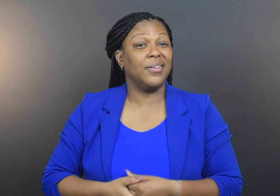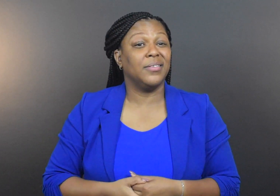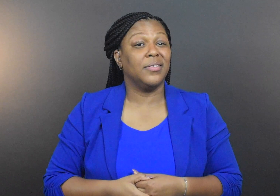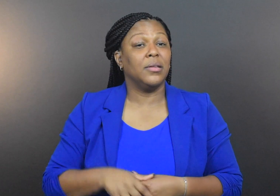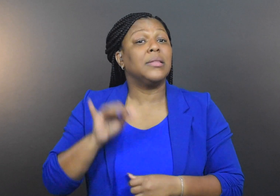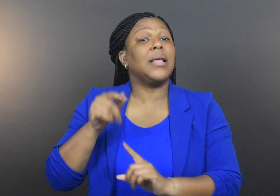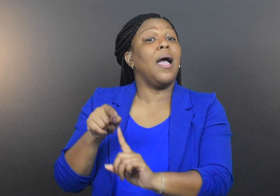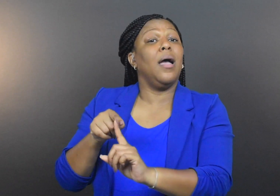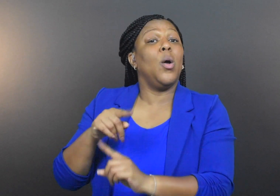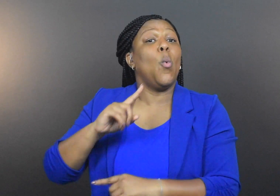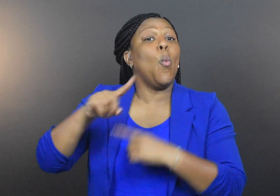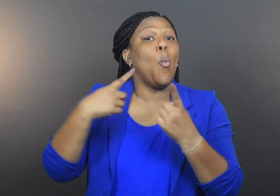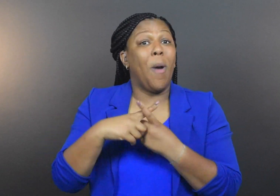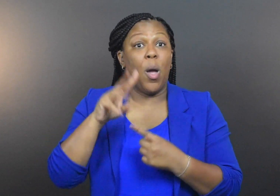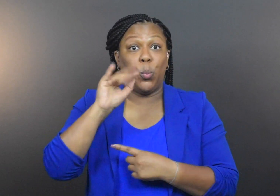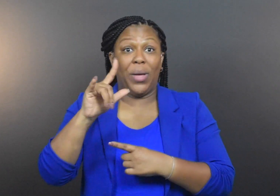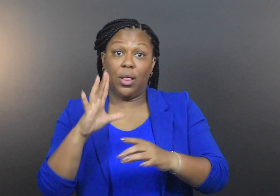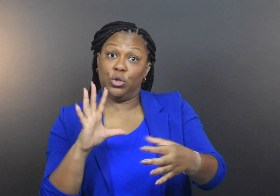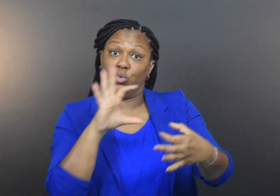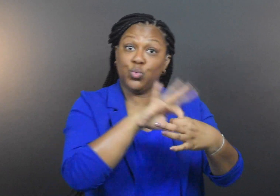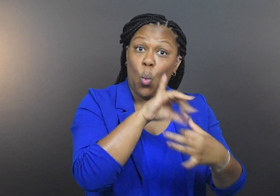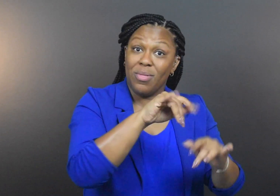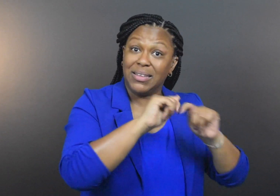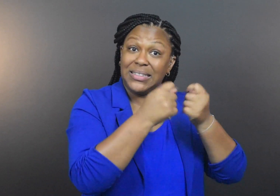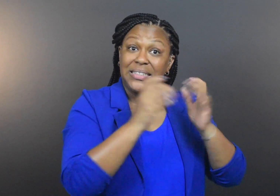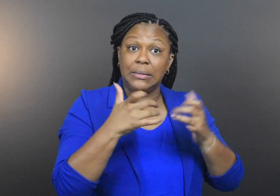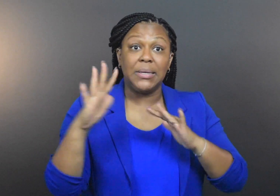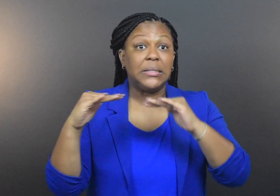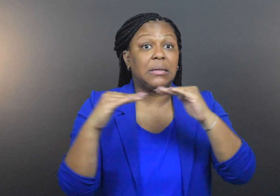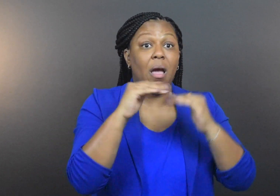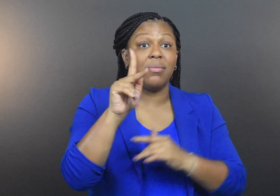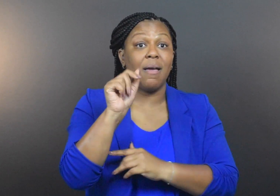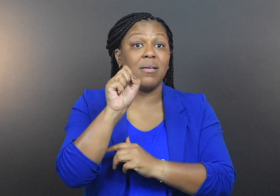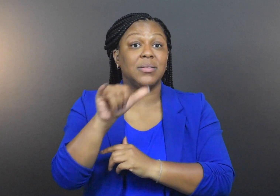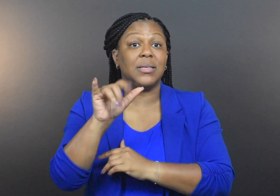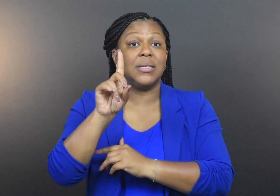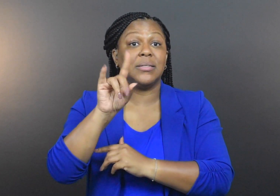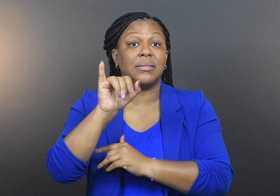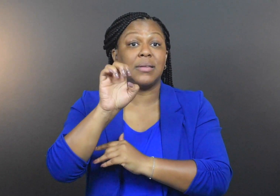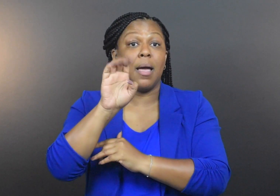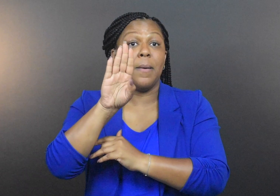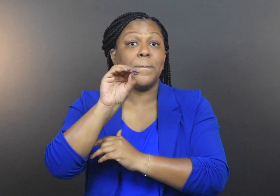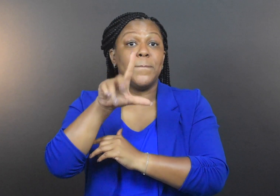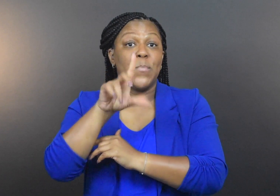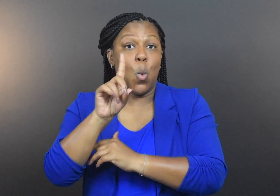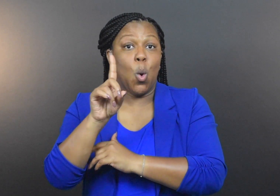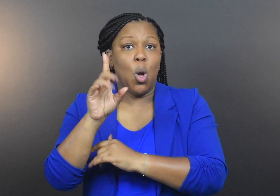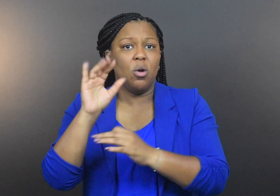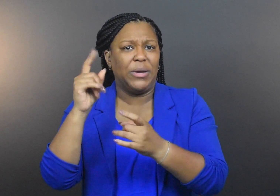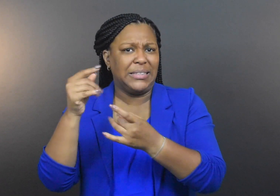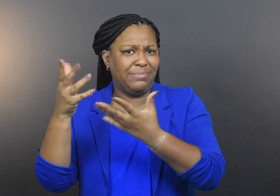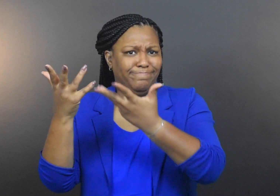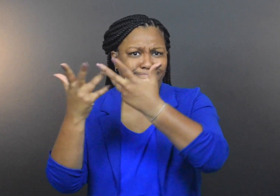When Wil joined the team, his colleague Kasey Diebold was devising an overarching